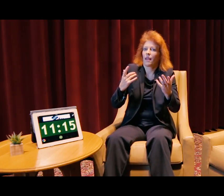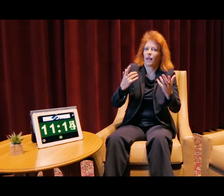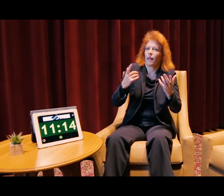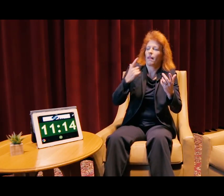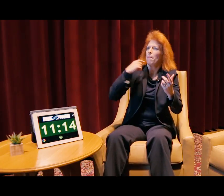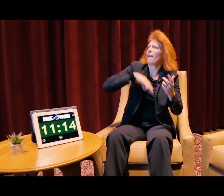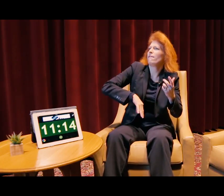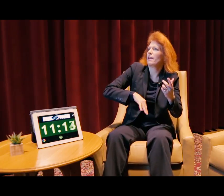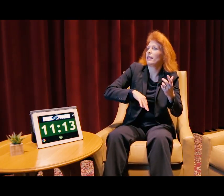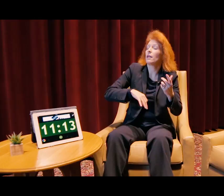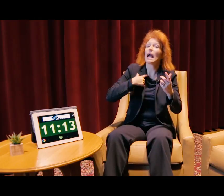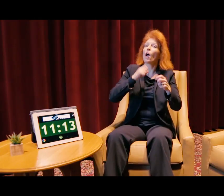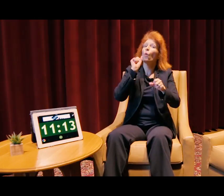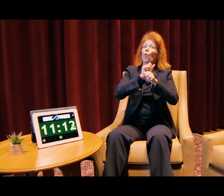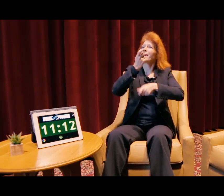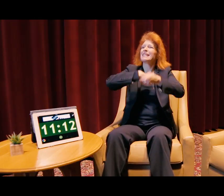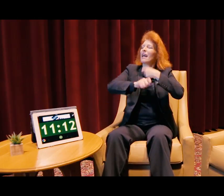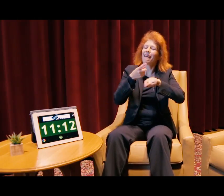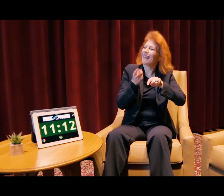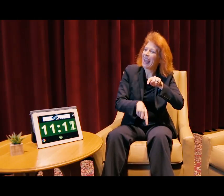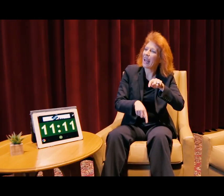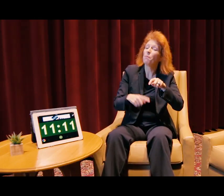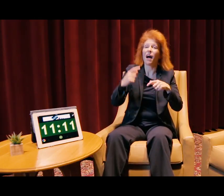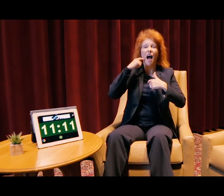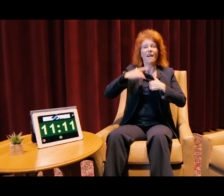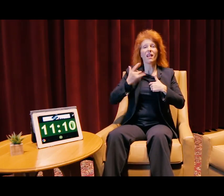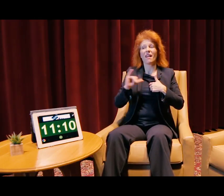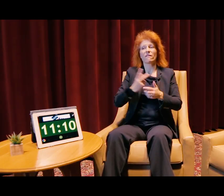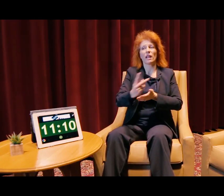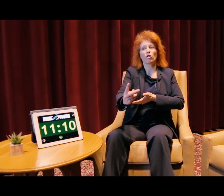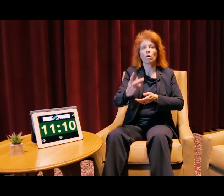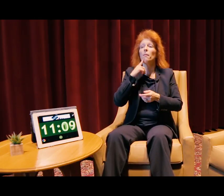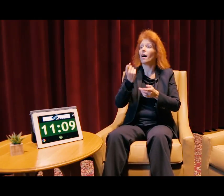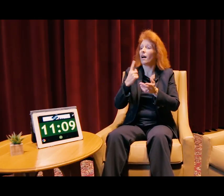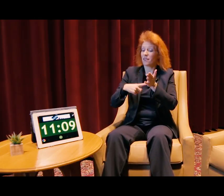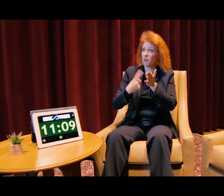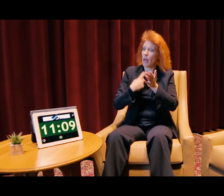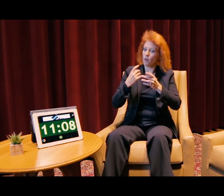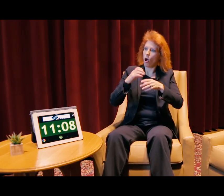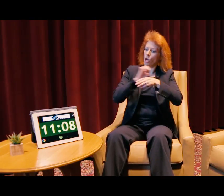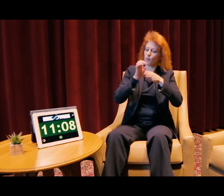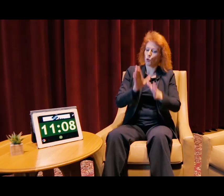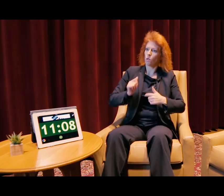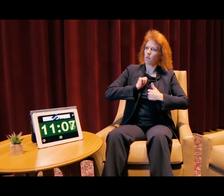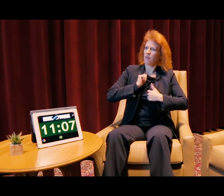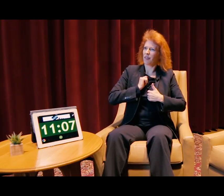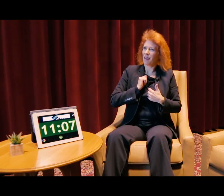but to me, that feels like a failure. There have been times that as an entrepreneur, I haven't followed through in the way